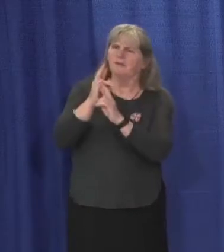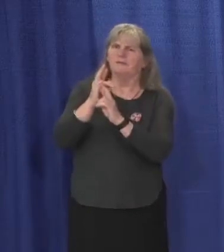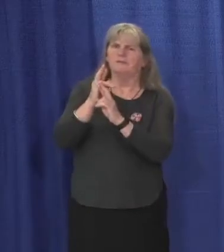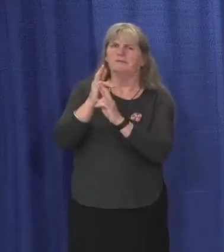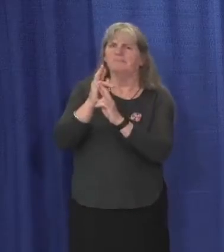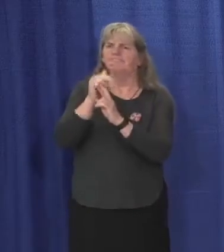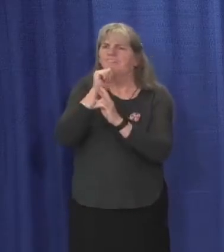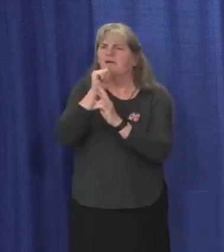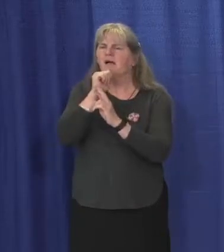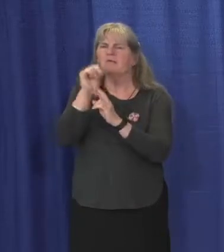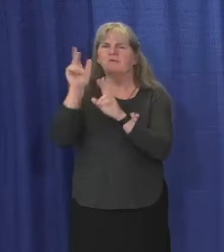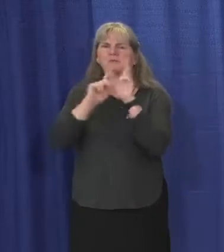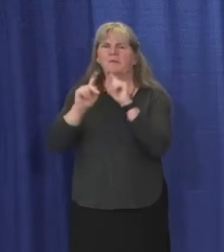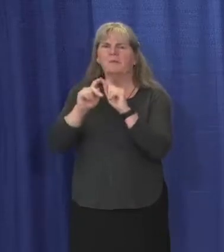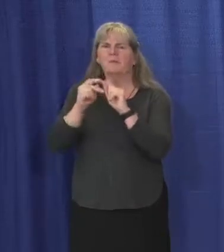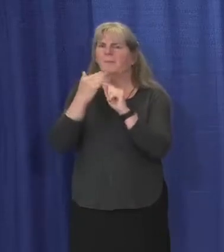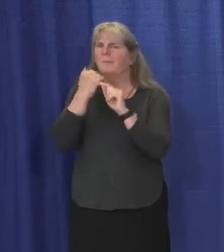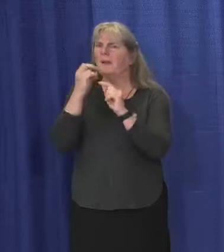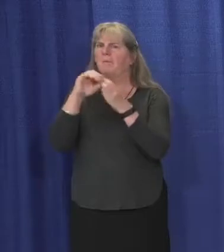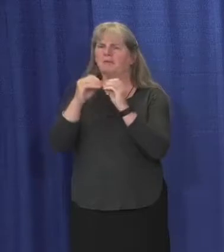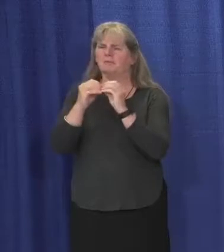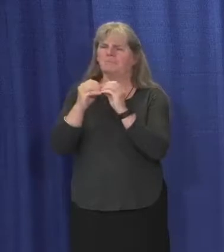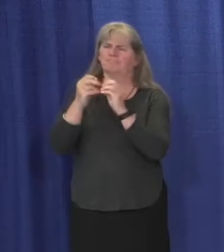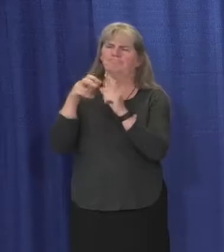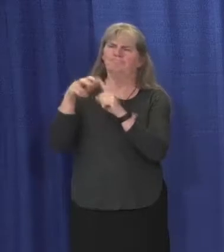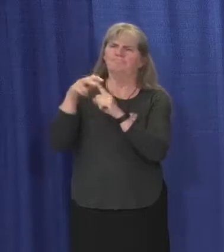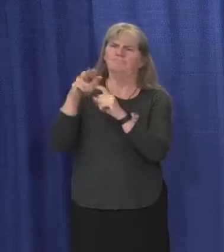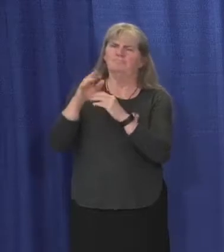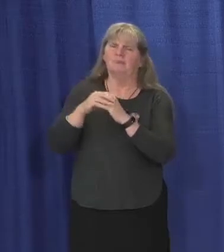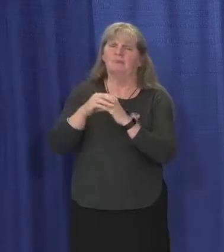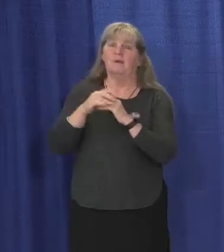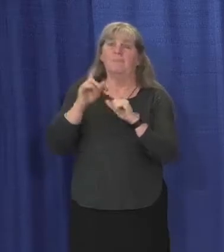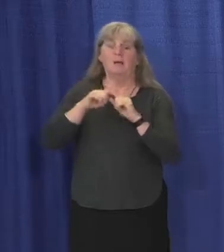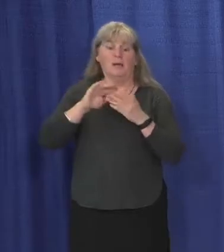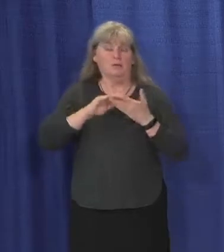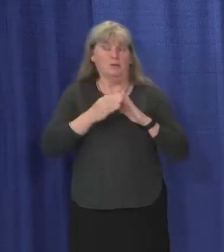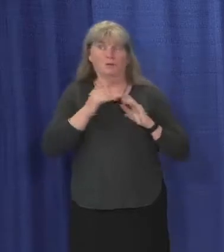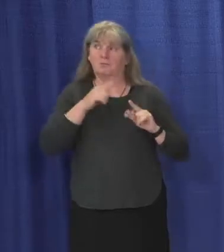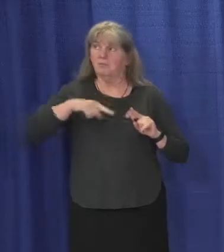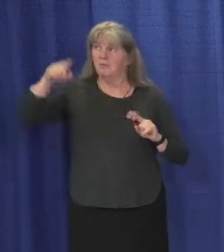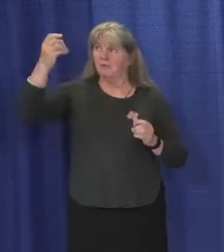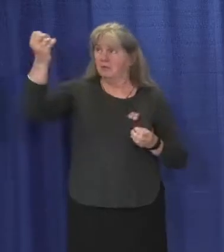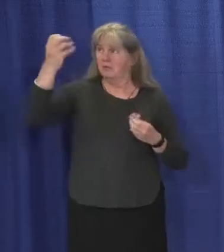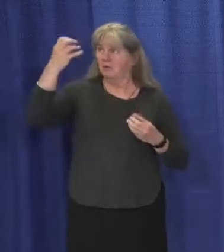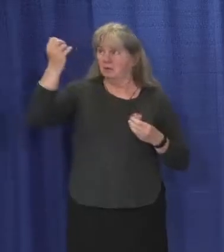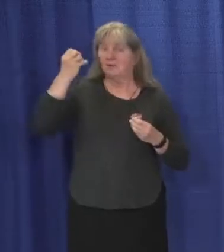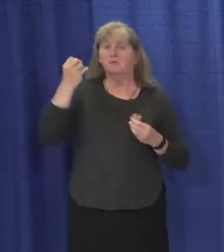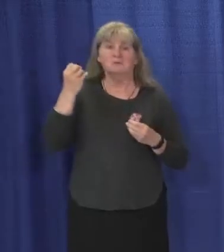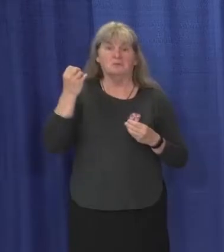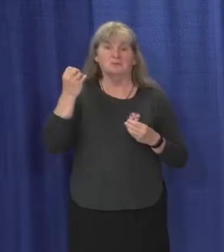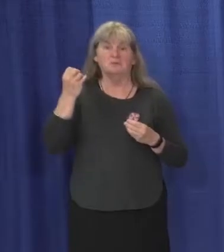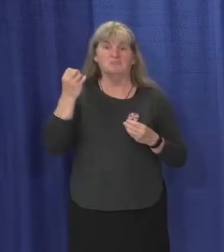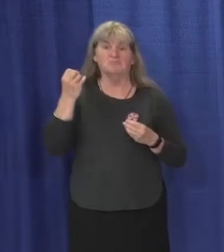it's a way of protesting identities. But we also heard from the communities that they wish to